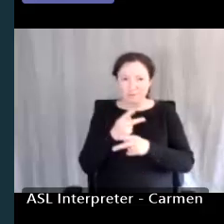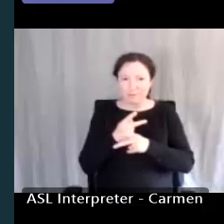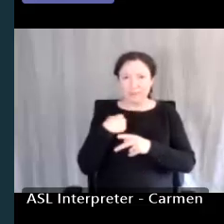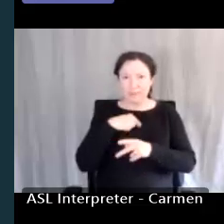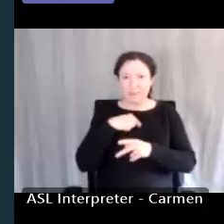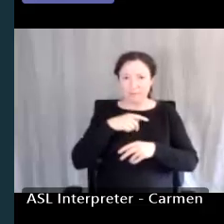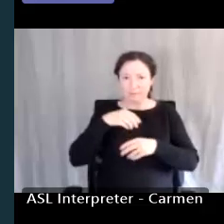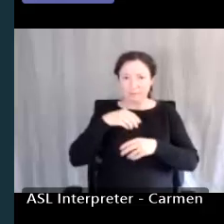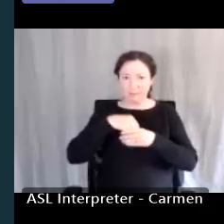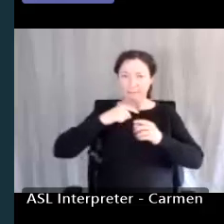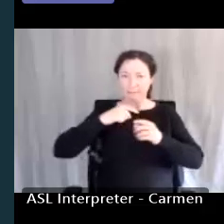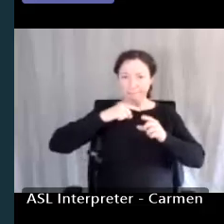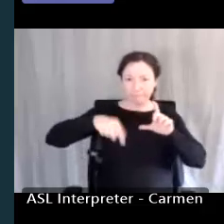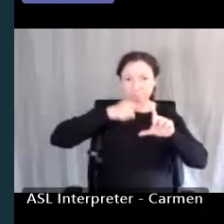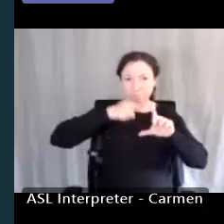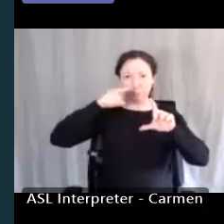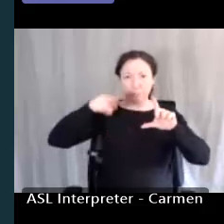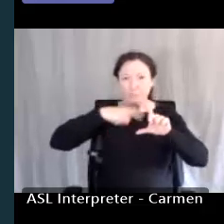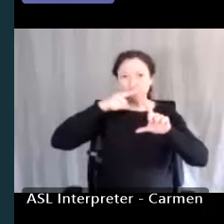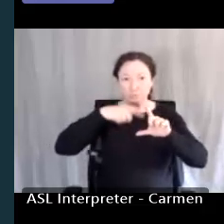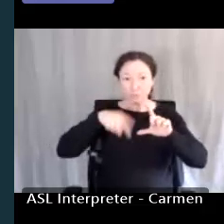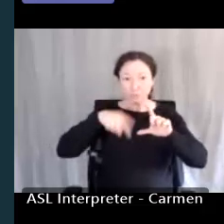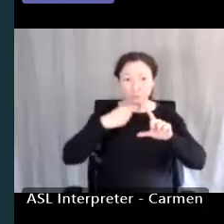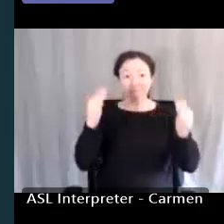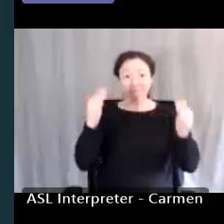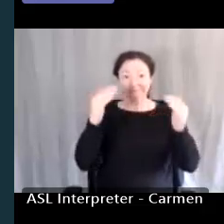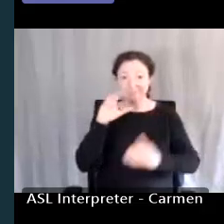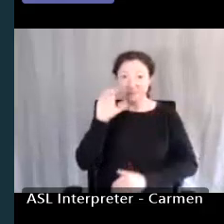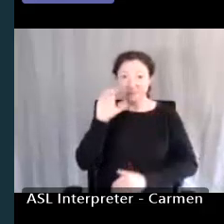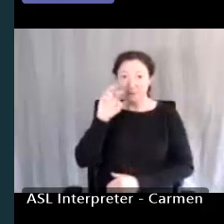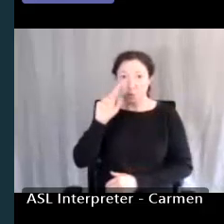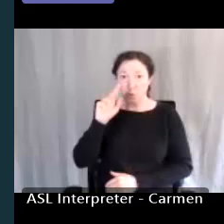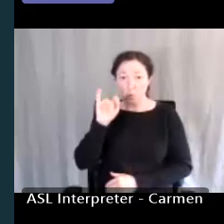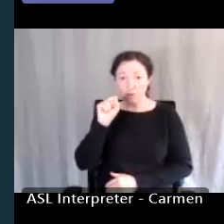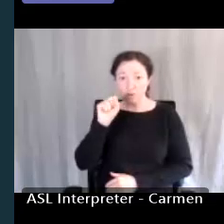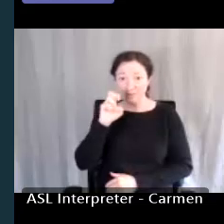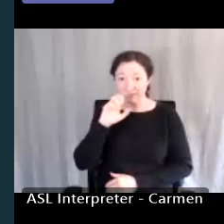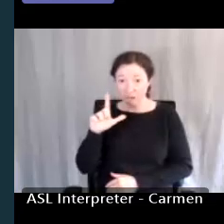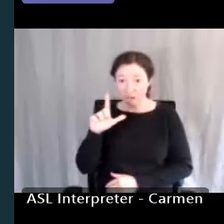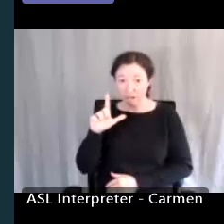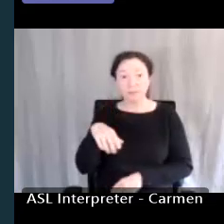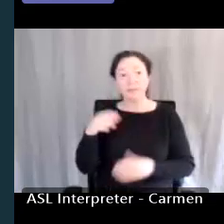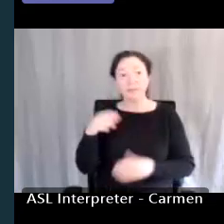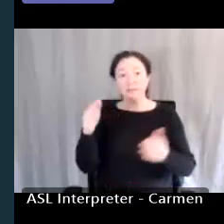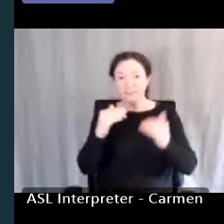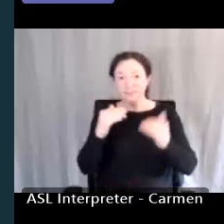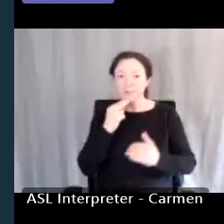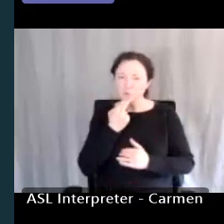So cortisol is the stress hormone, which nutrient dense foods help you stabilize cravings. Certain food plans